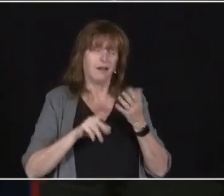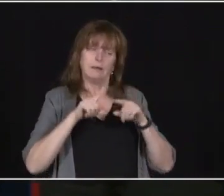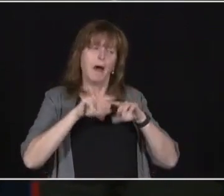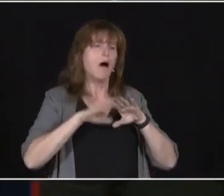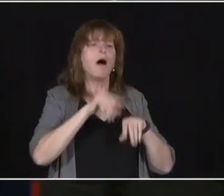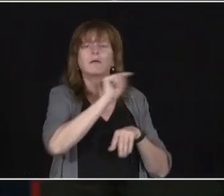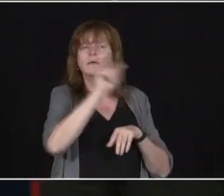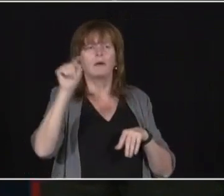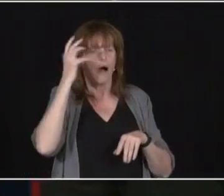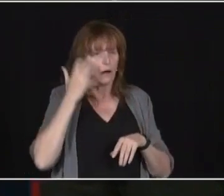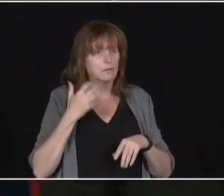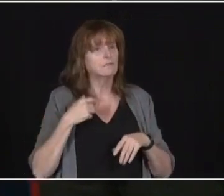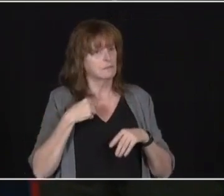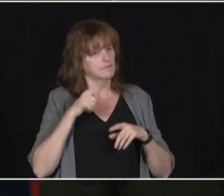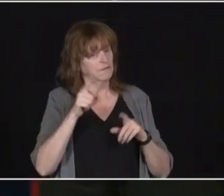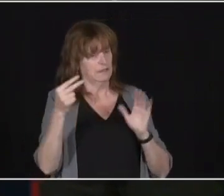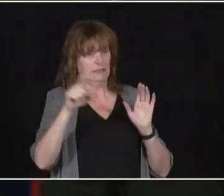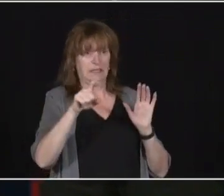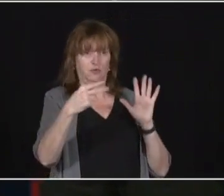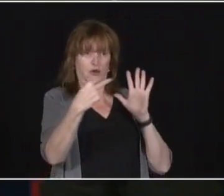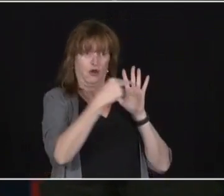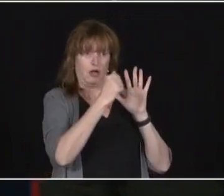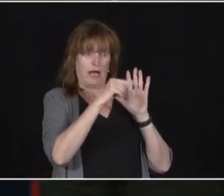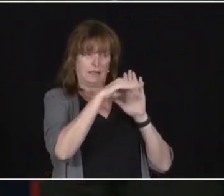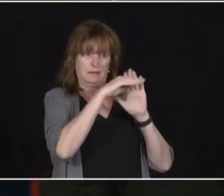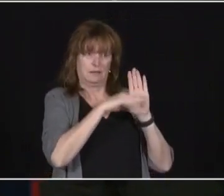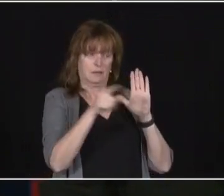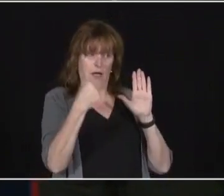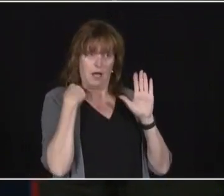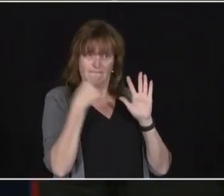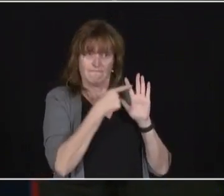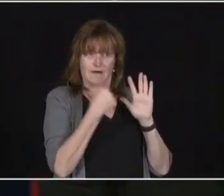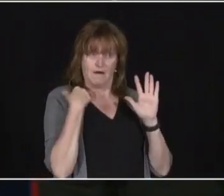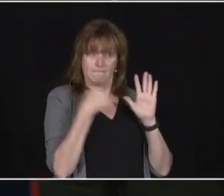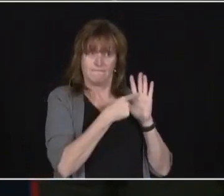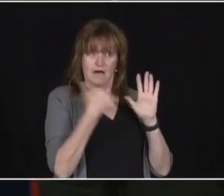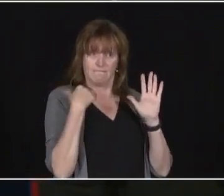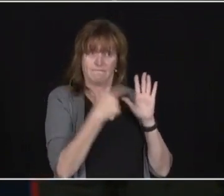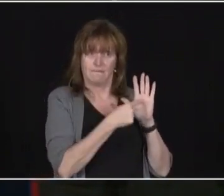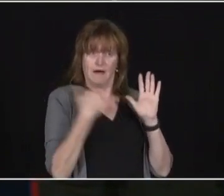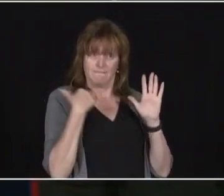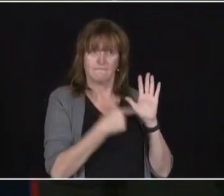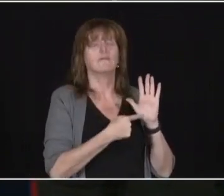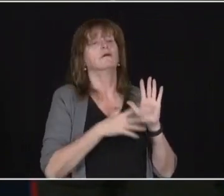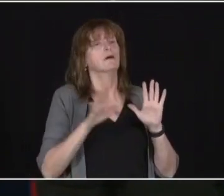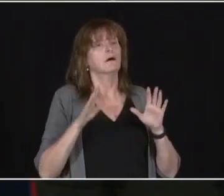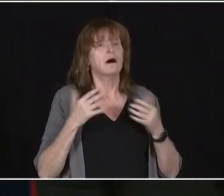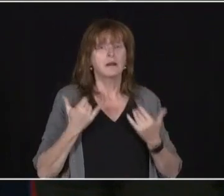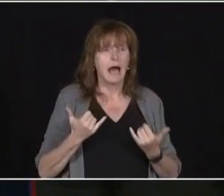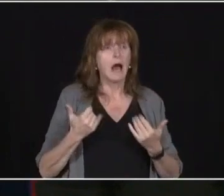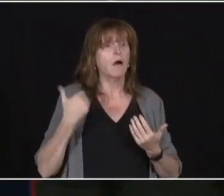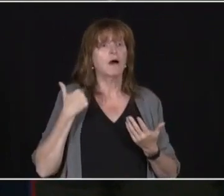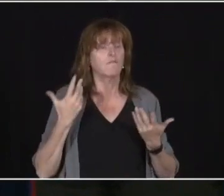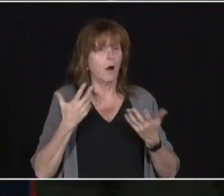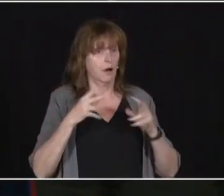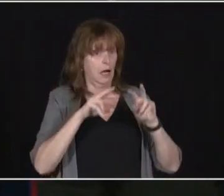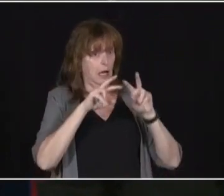procedures. They are preparing their readiness assessments now and submitting them on a regional basis